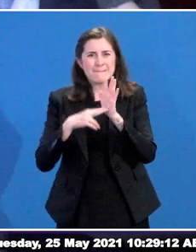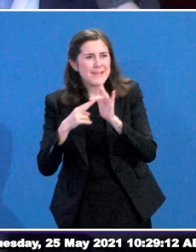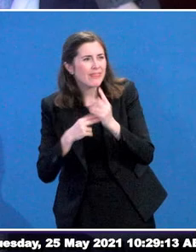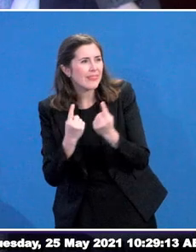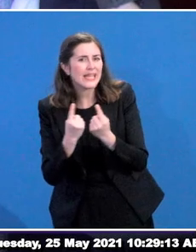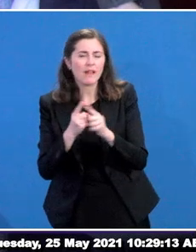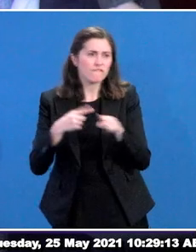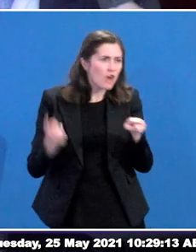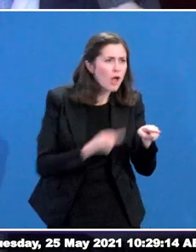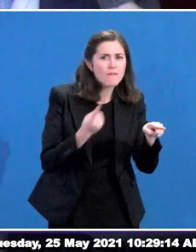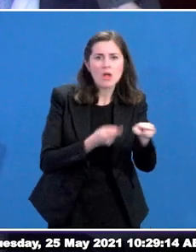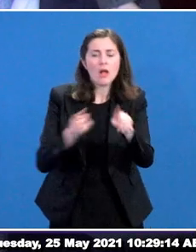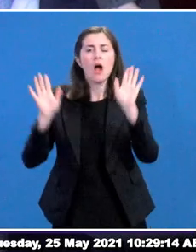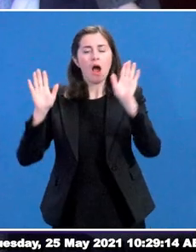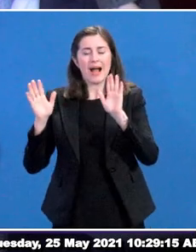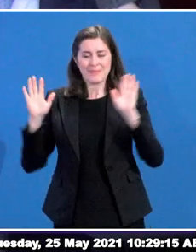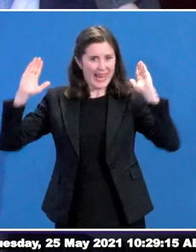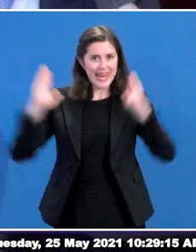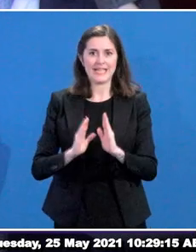I just picked a day of of the week and went "Right".